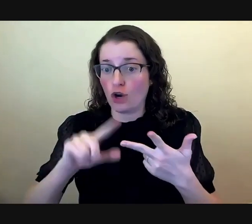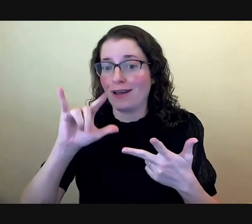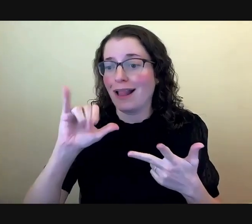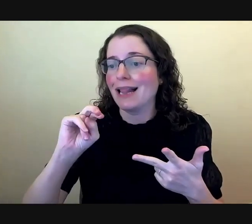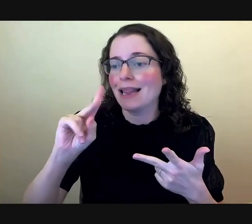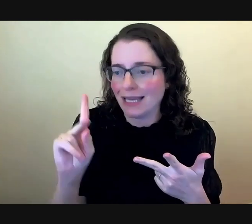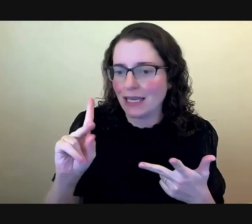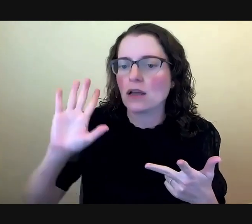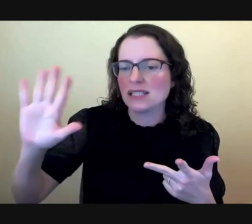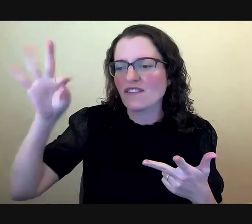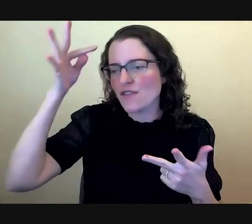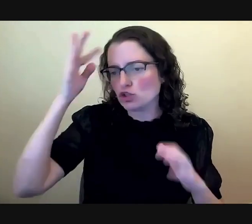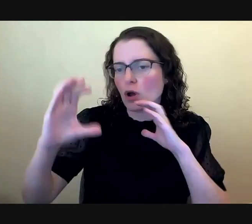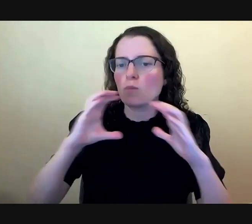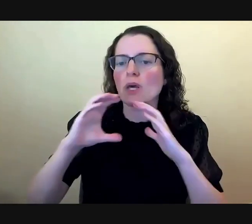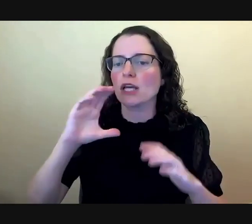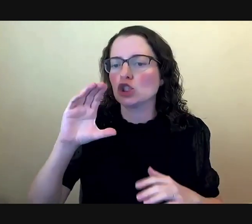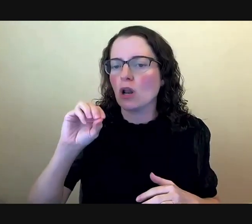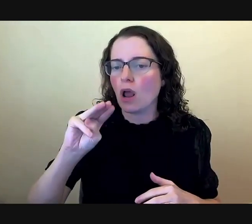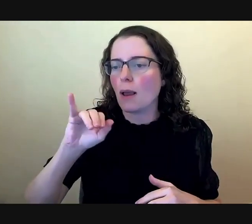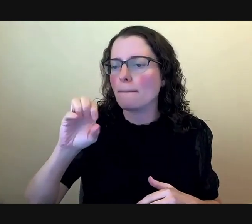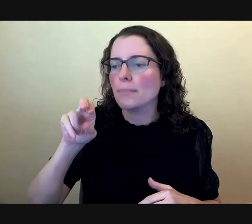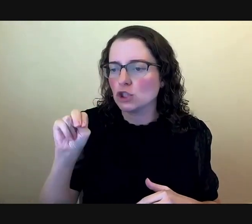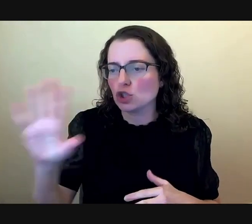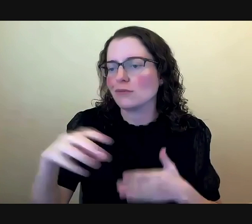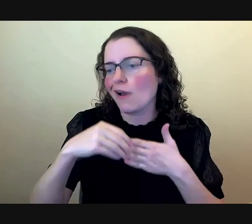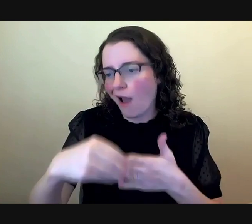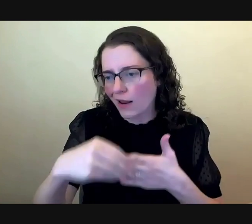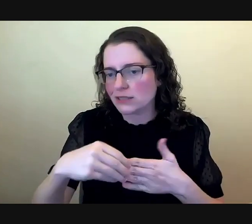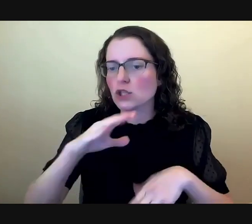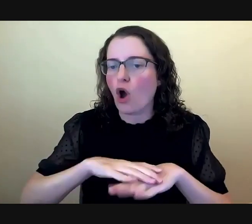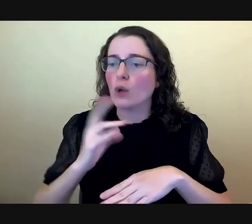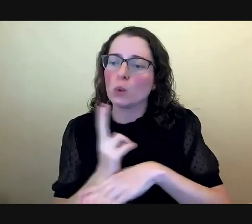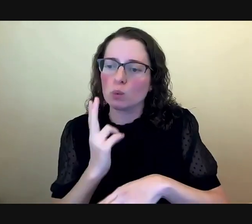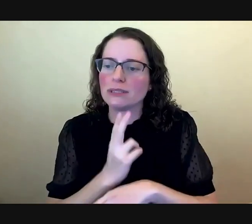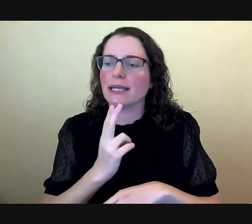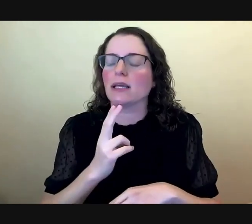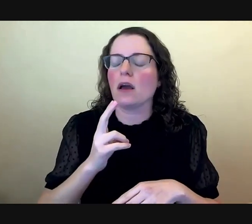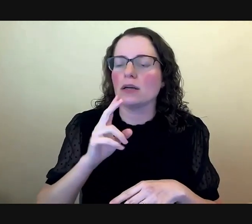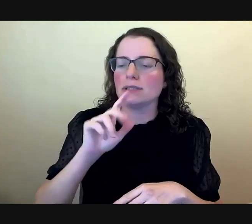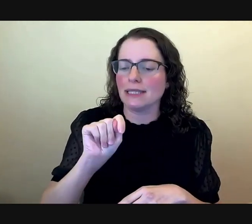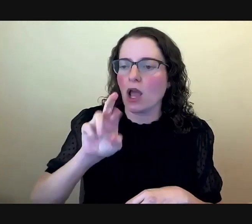The third one on here is a hyperlink for the Federal Communications Commission,